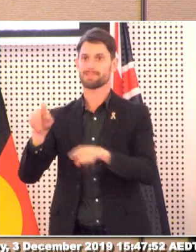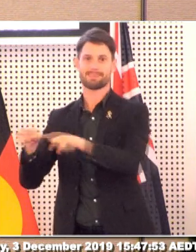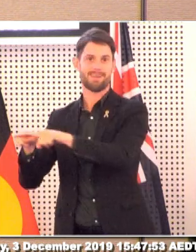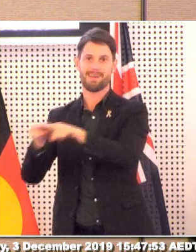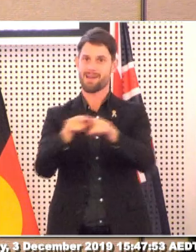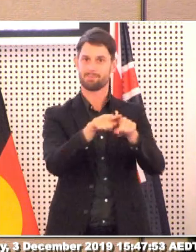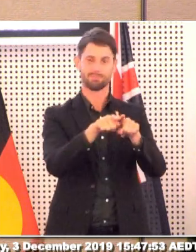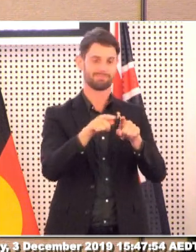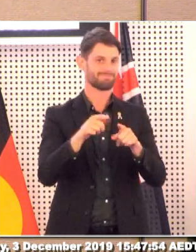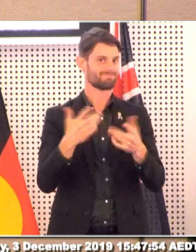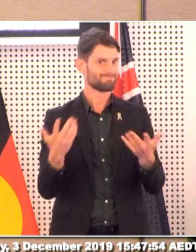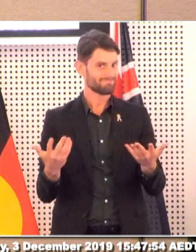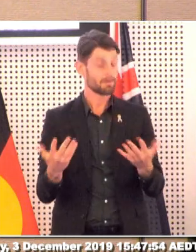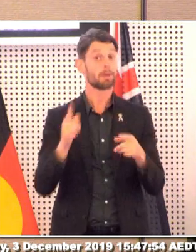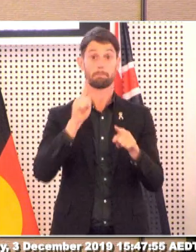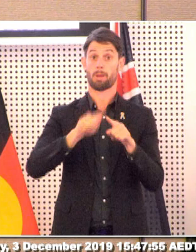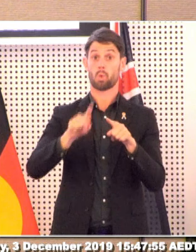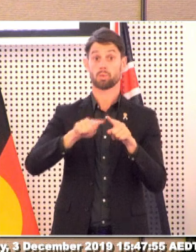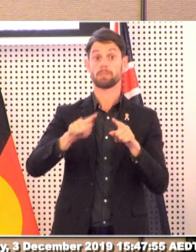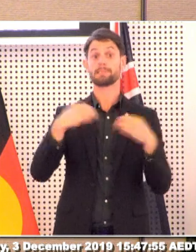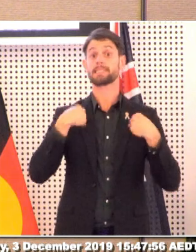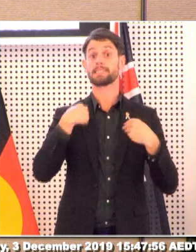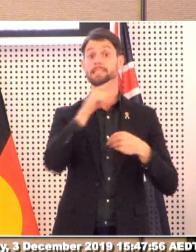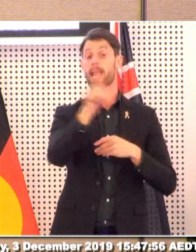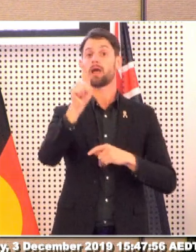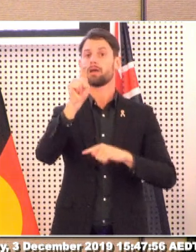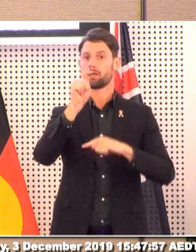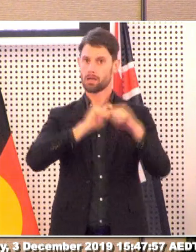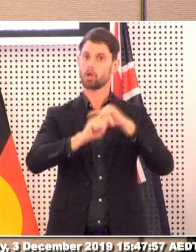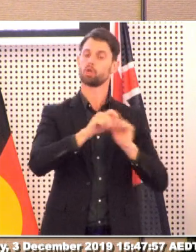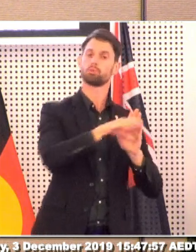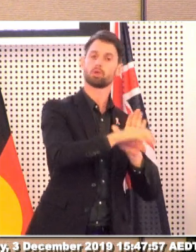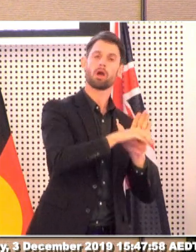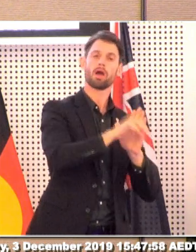Most – they’re all moving towards a computerised system rather than a paper-based system as well.